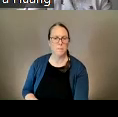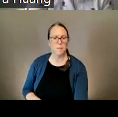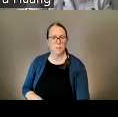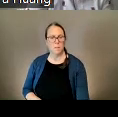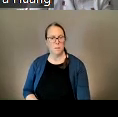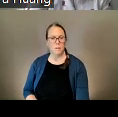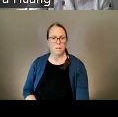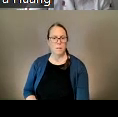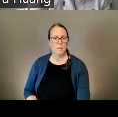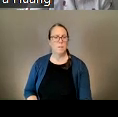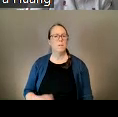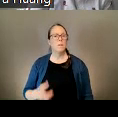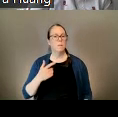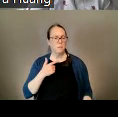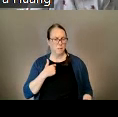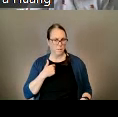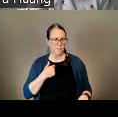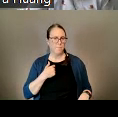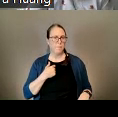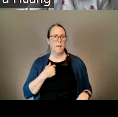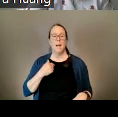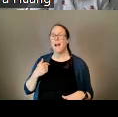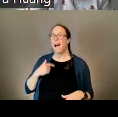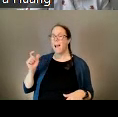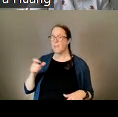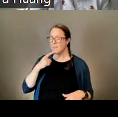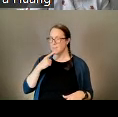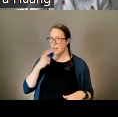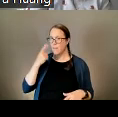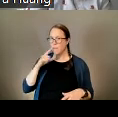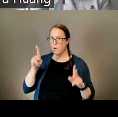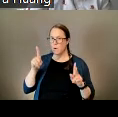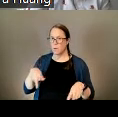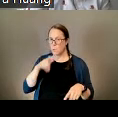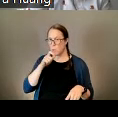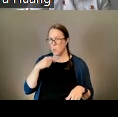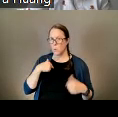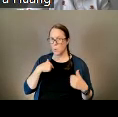Yeah, and I do have to say, I mean, it's not for someone who really knows how